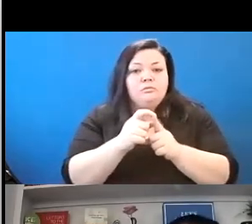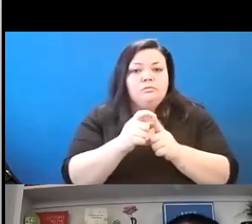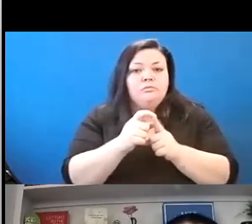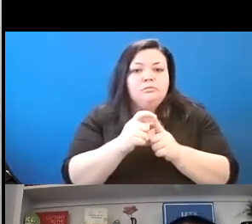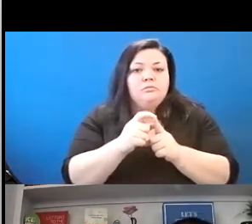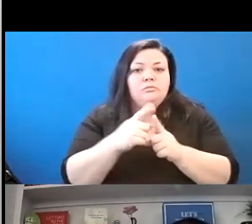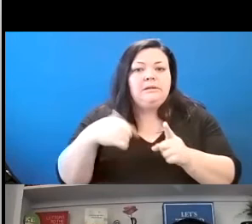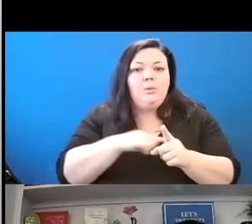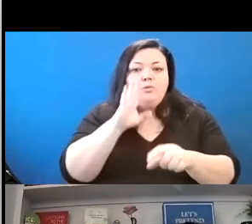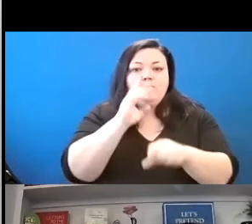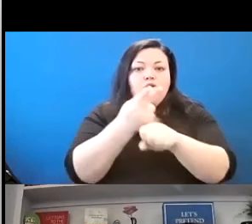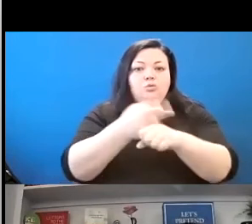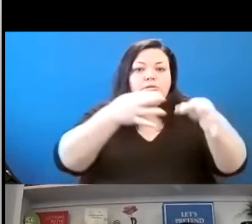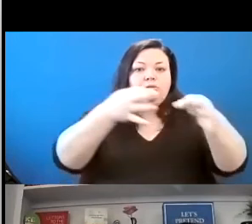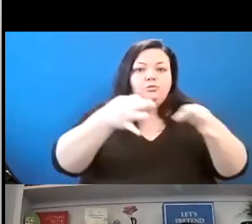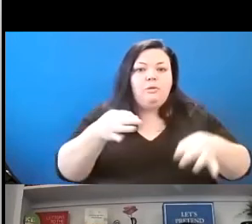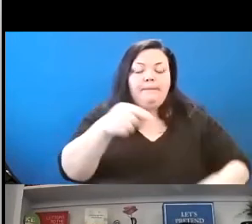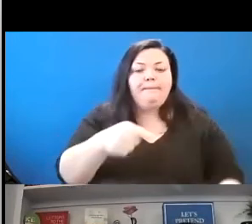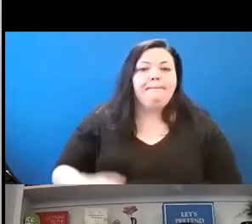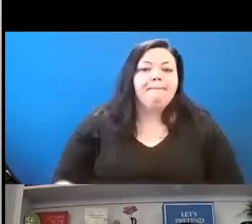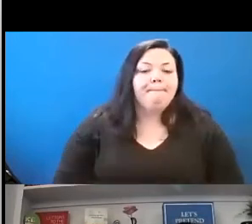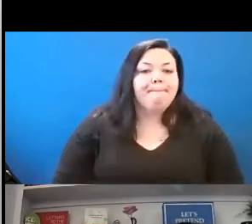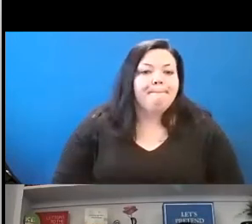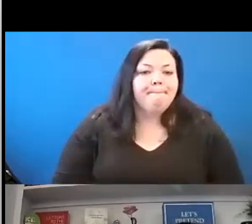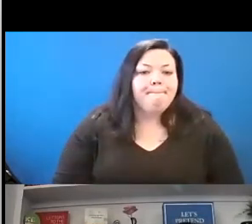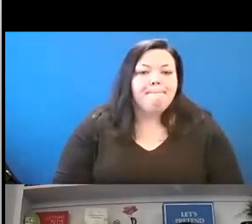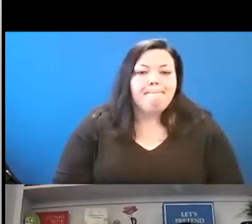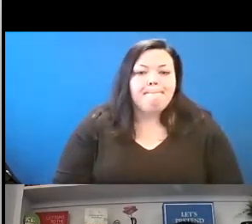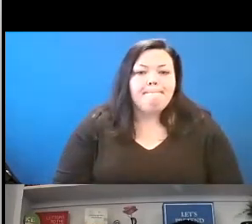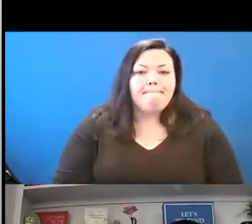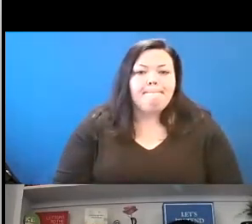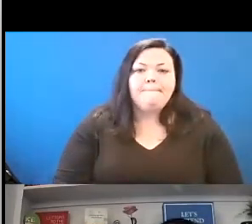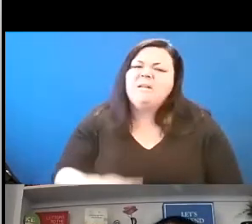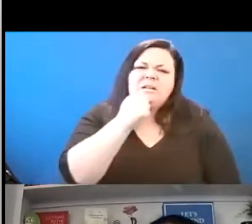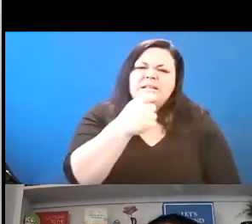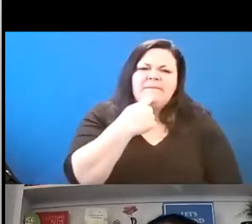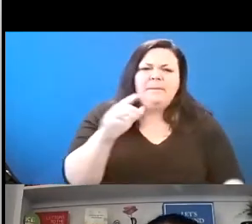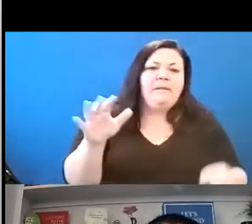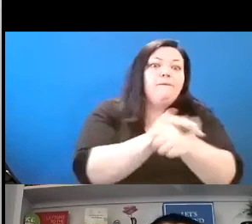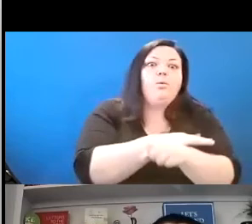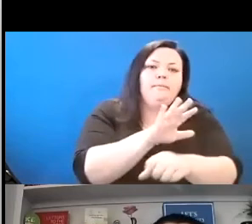use to describe this music video and it doesn't have to be the whole music video like moments